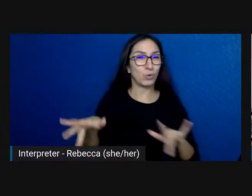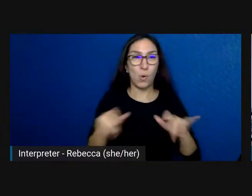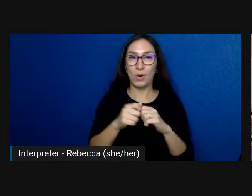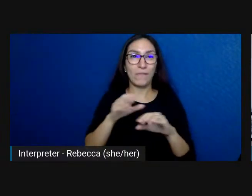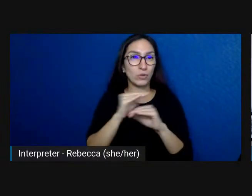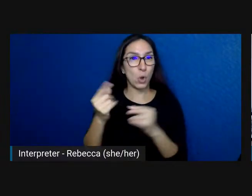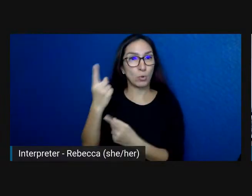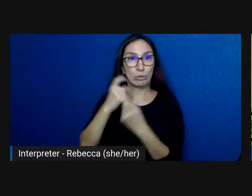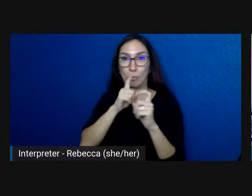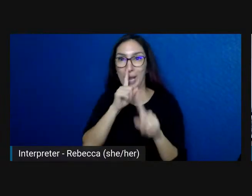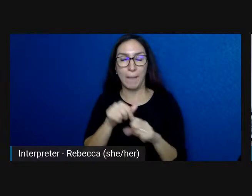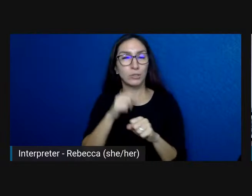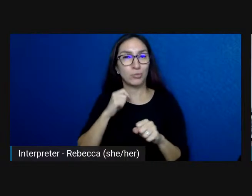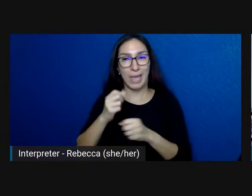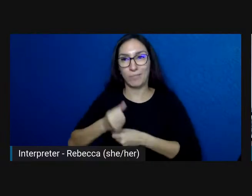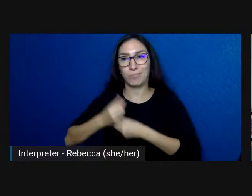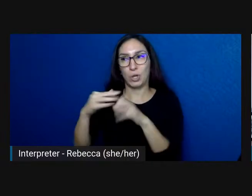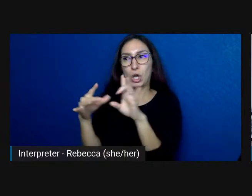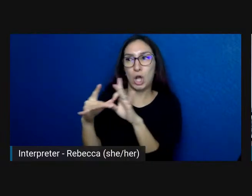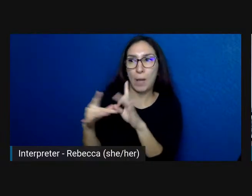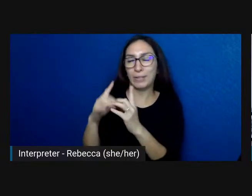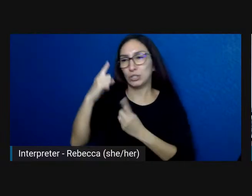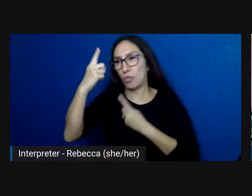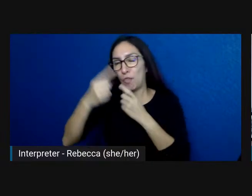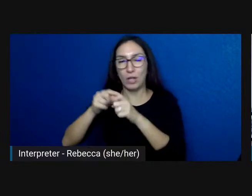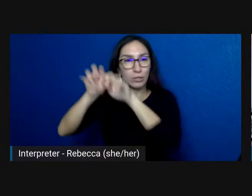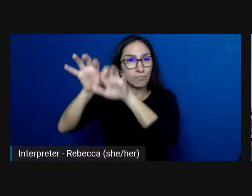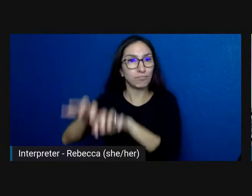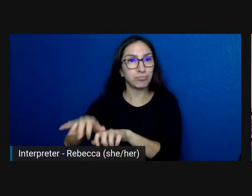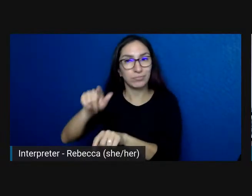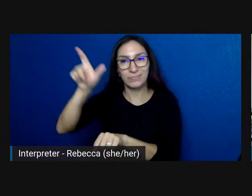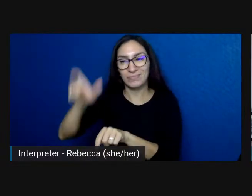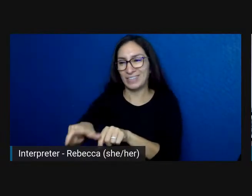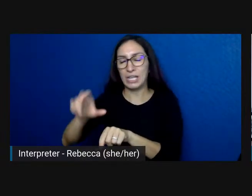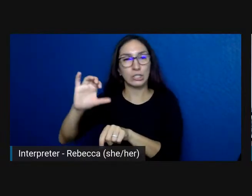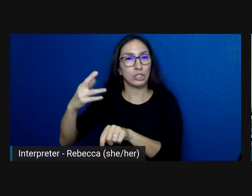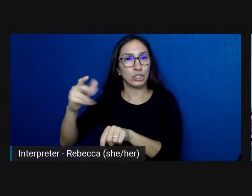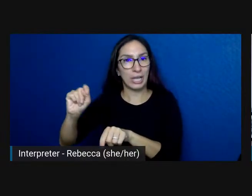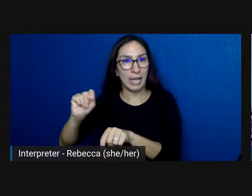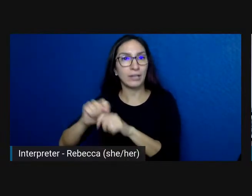There will be no Q&A you can join the conversation with us in the Slido chat and in the